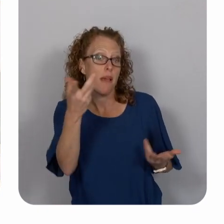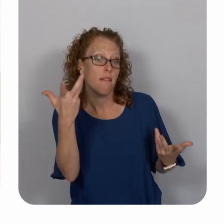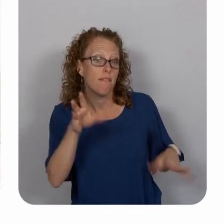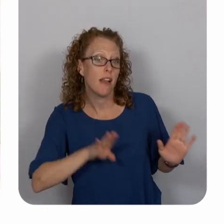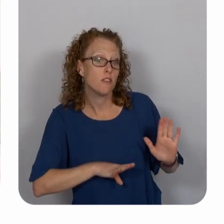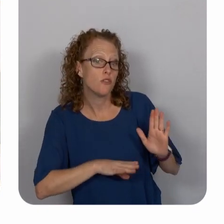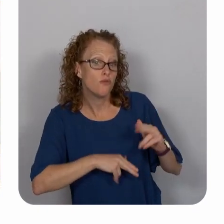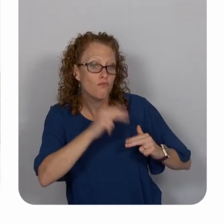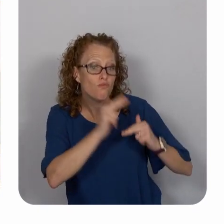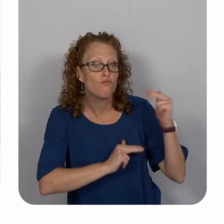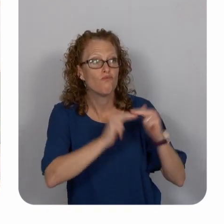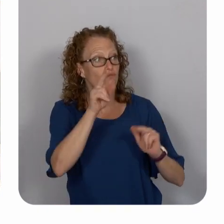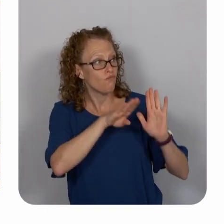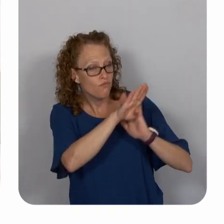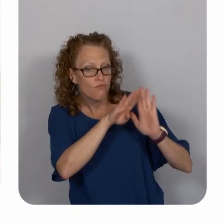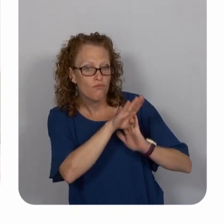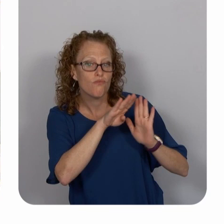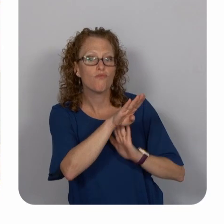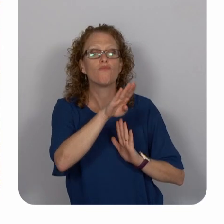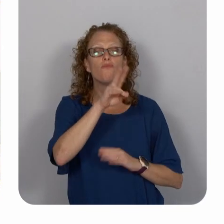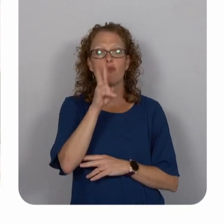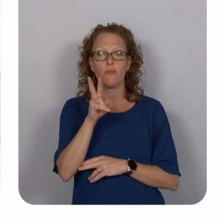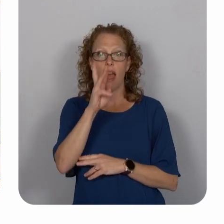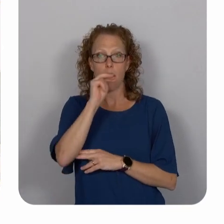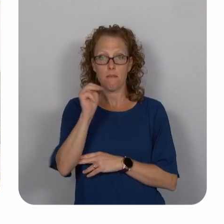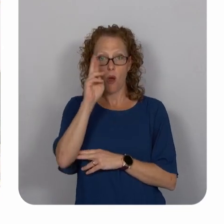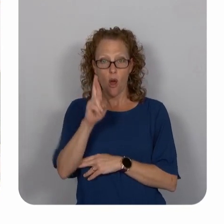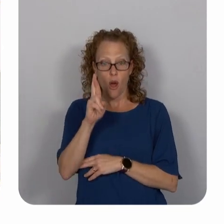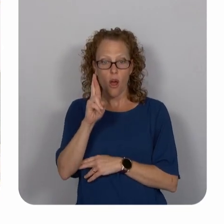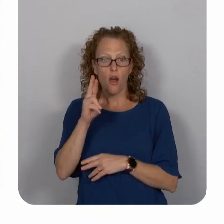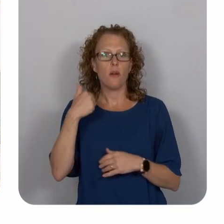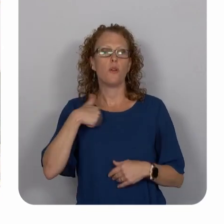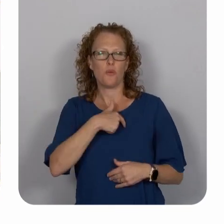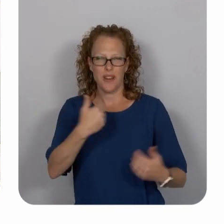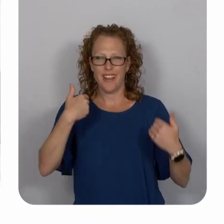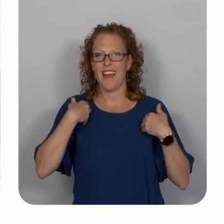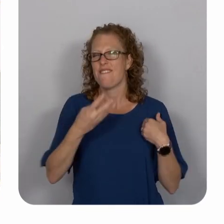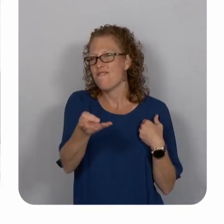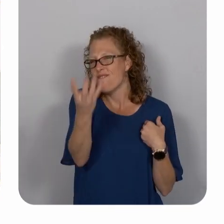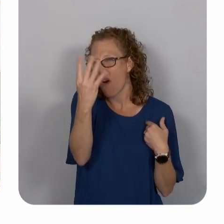we have four great updates to make development for you faster and better.